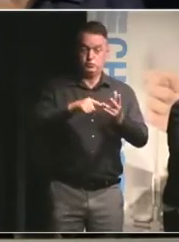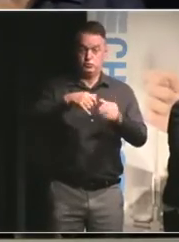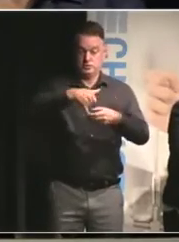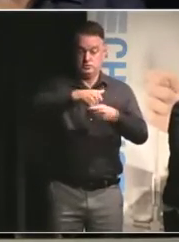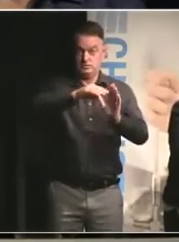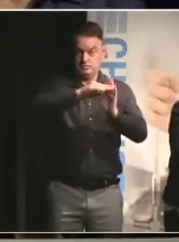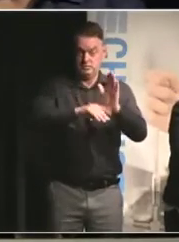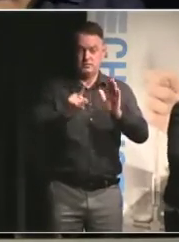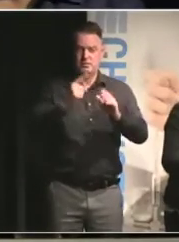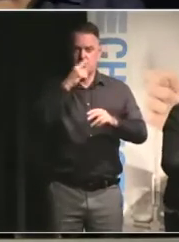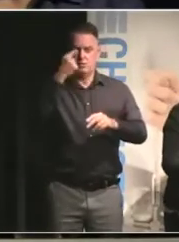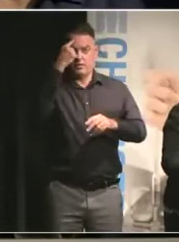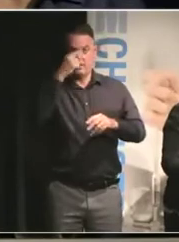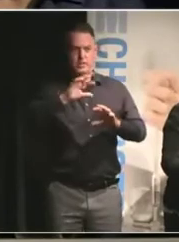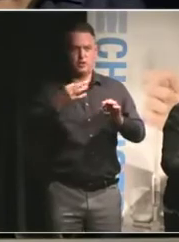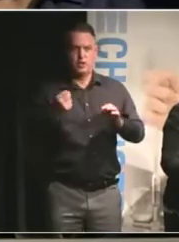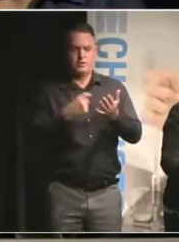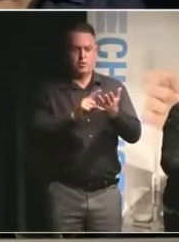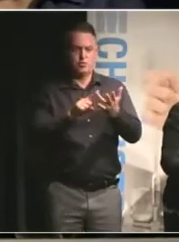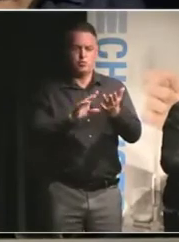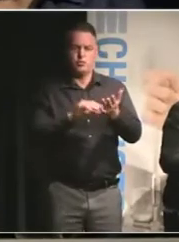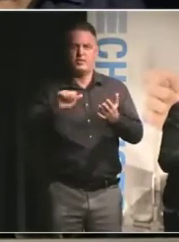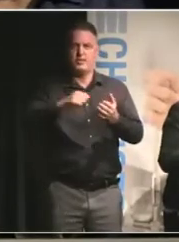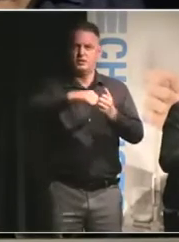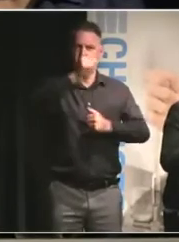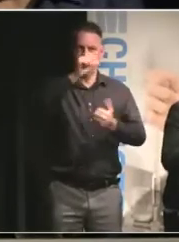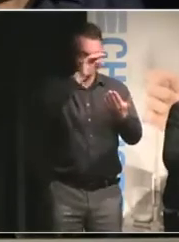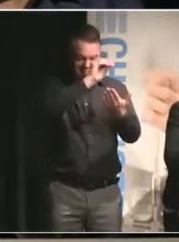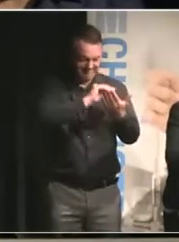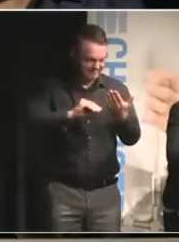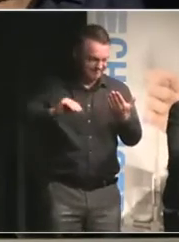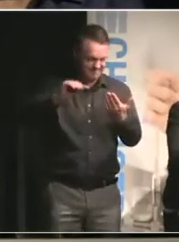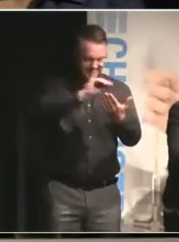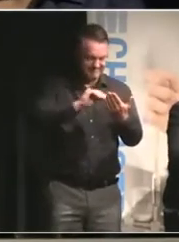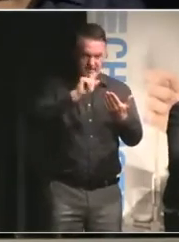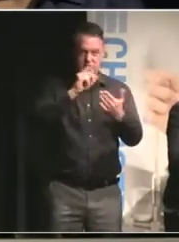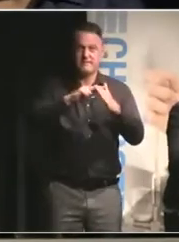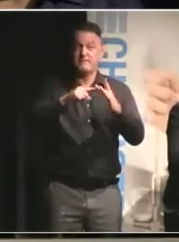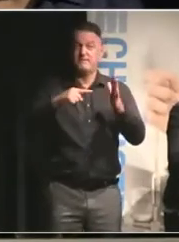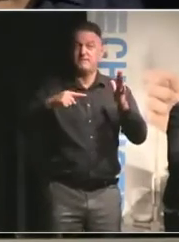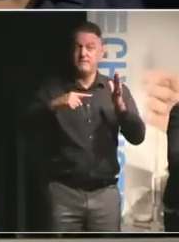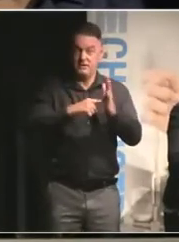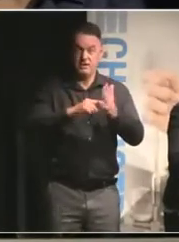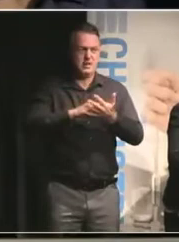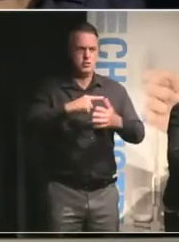they say they don't have room in the degrees and then so how do you get that room in the degrees